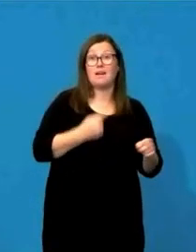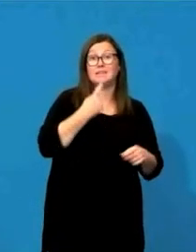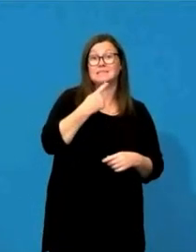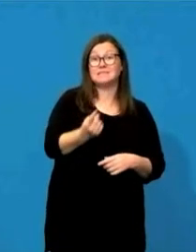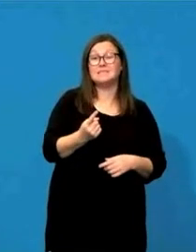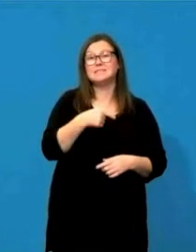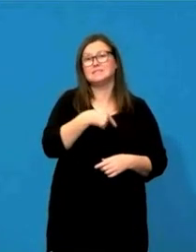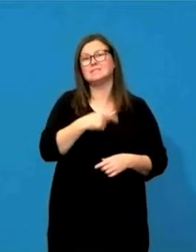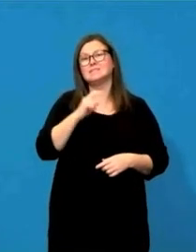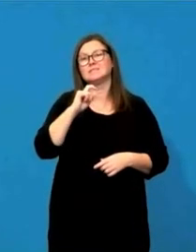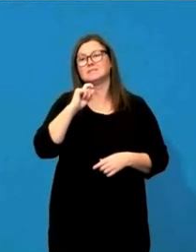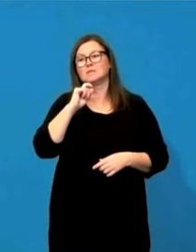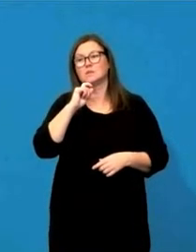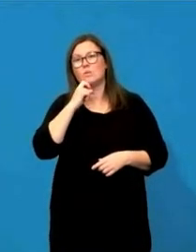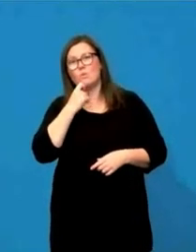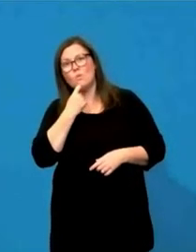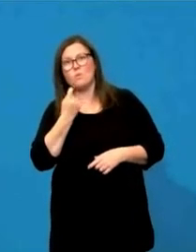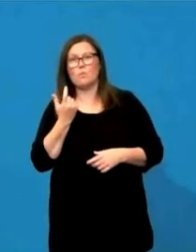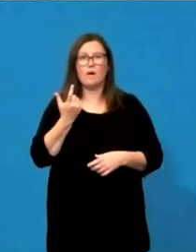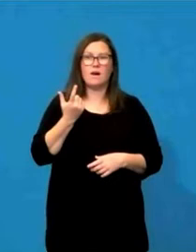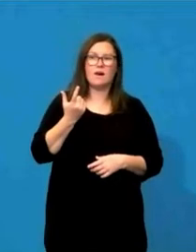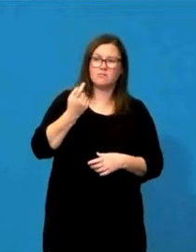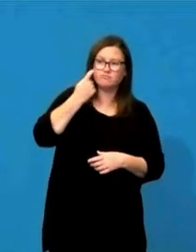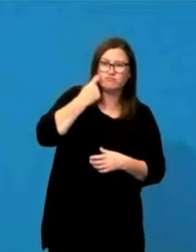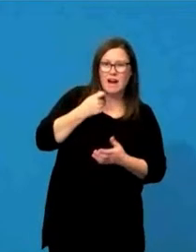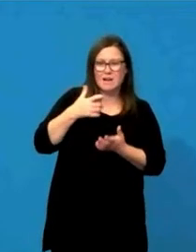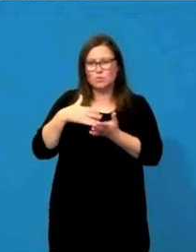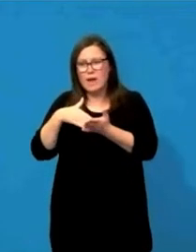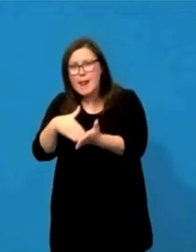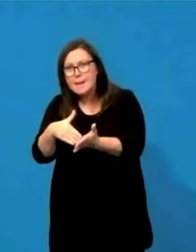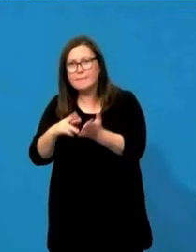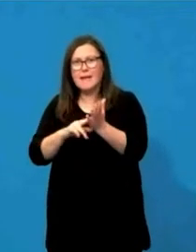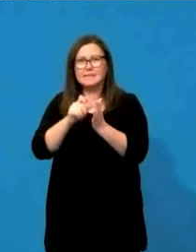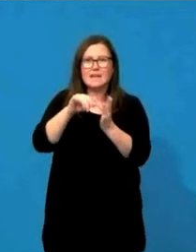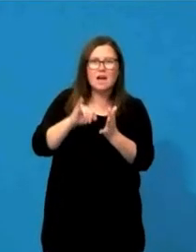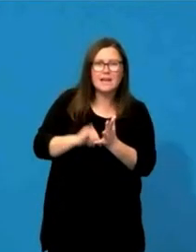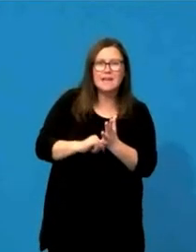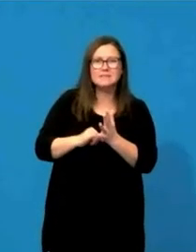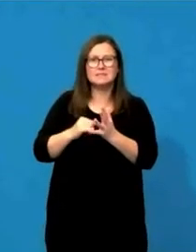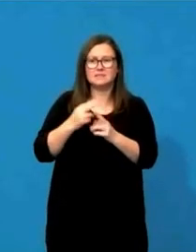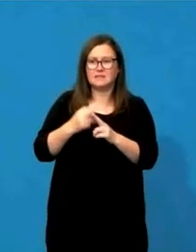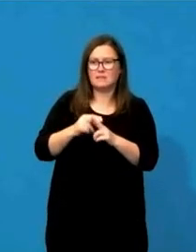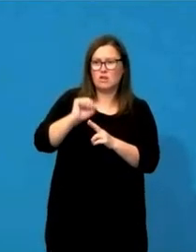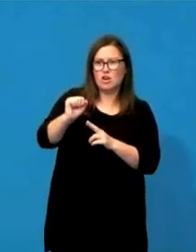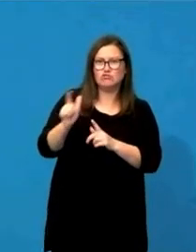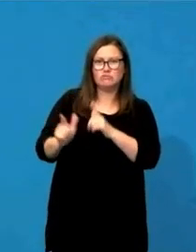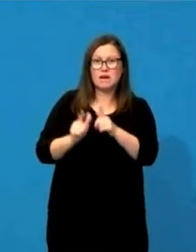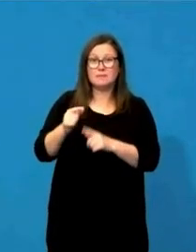support NDIS with transport." So he was thinking about going into a business to provide a service.